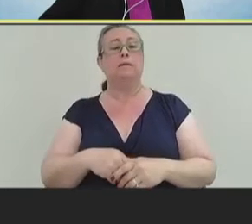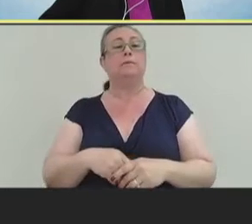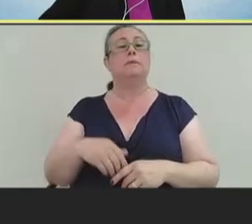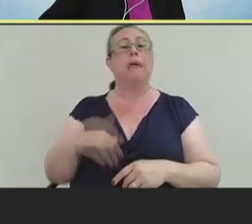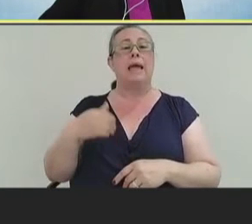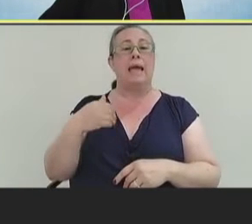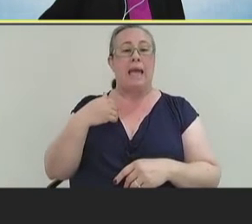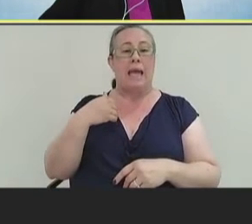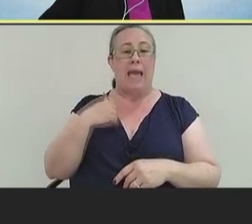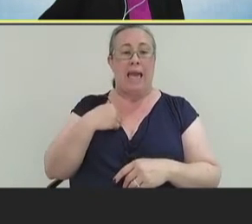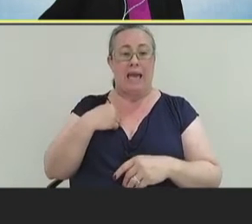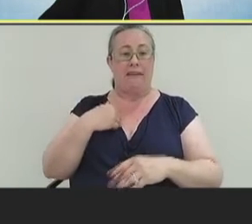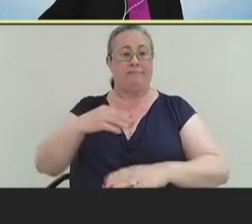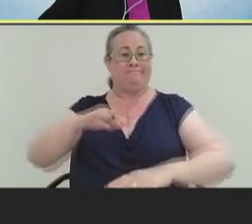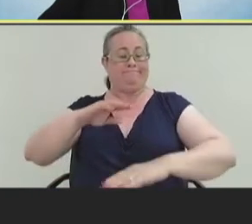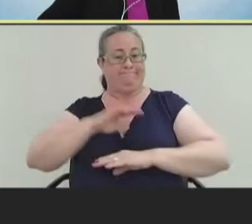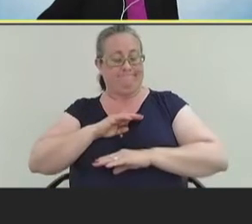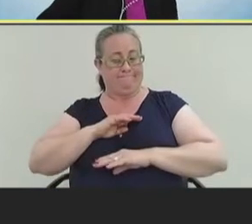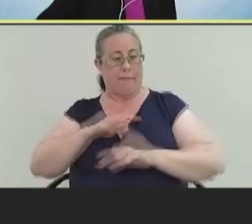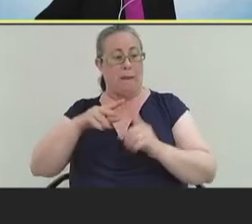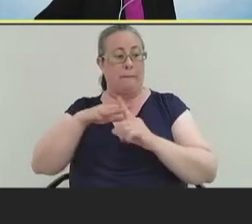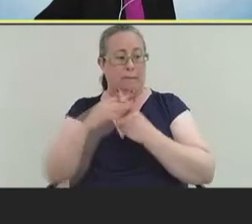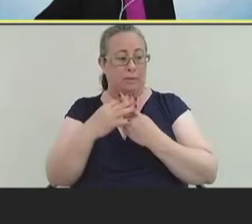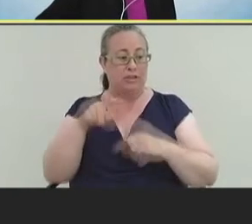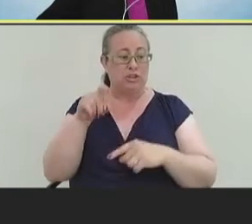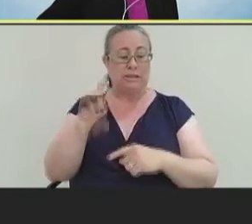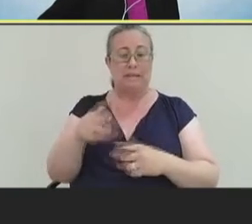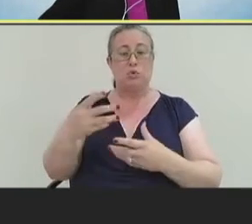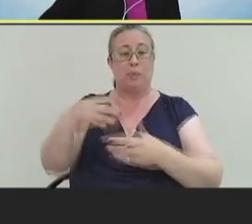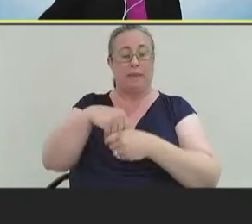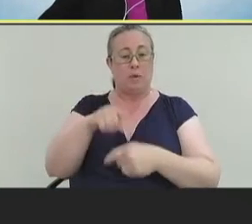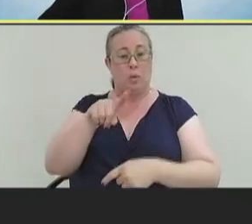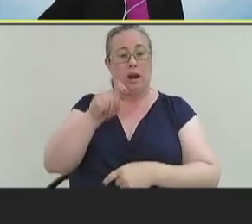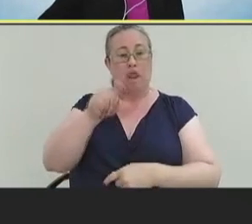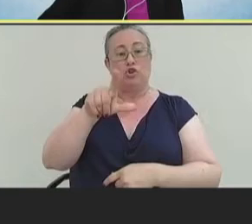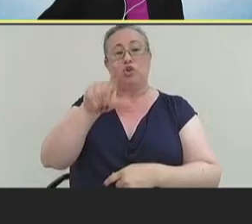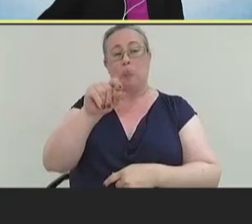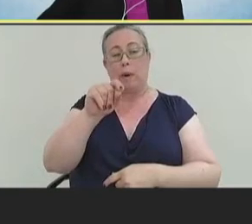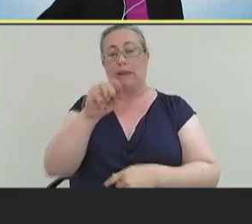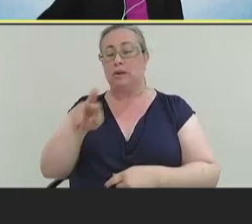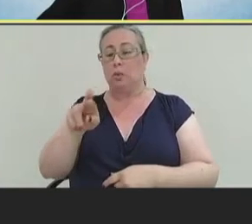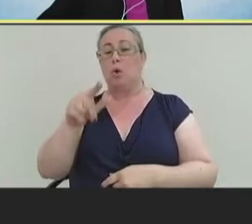getting to meet the U.S. population needs within 120 or 130 days, and that all leads